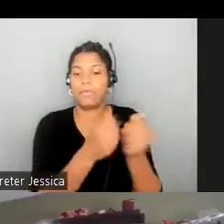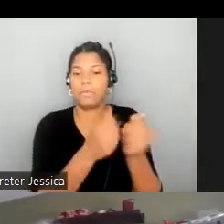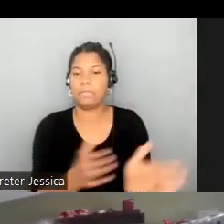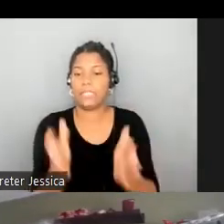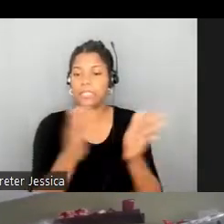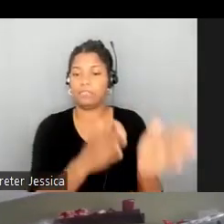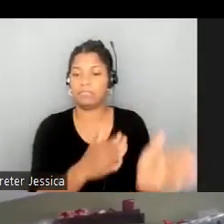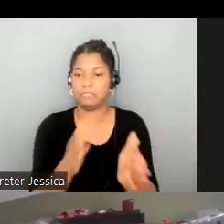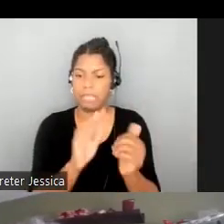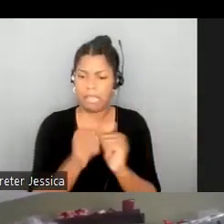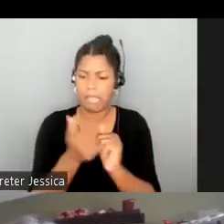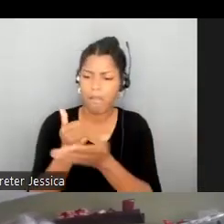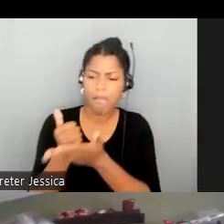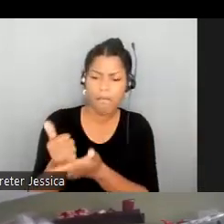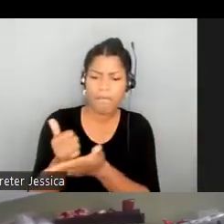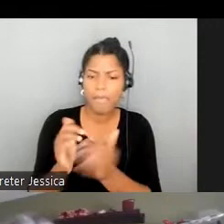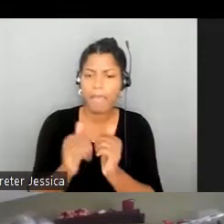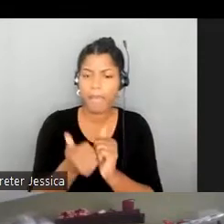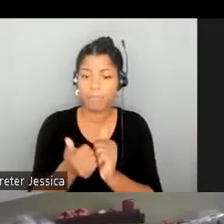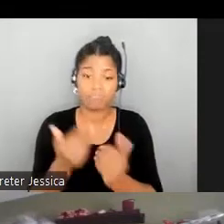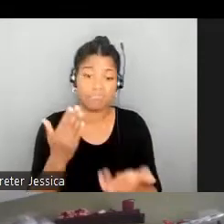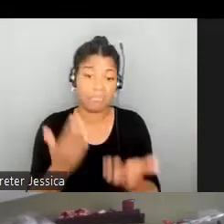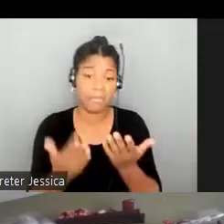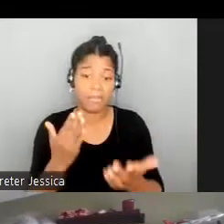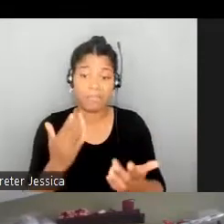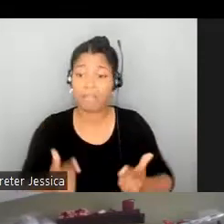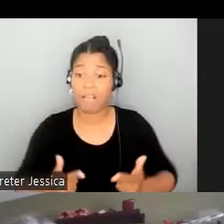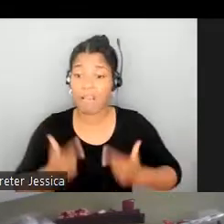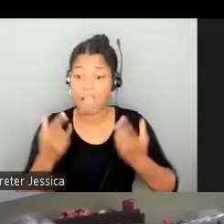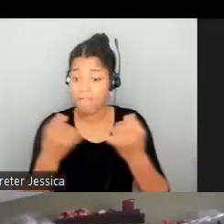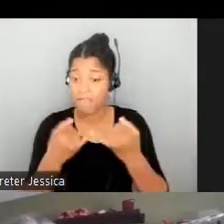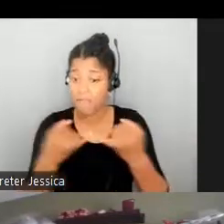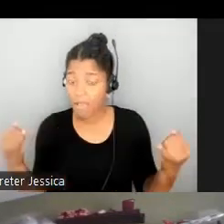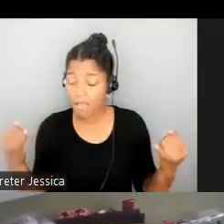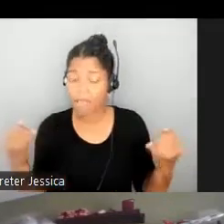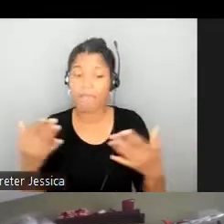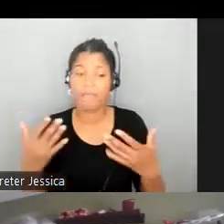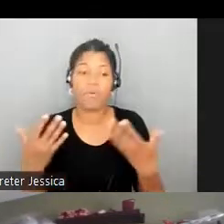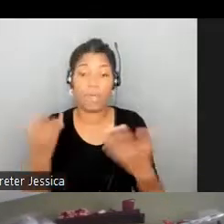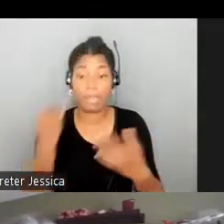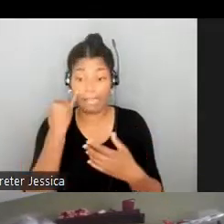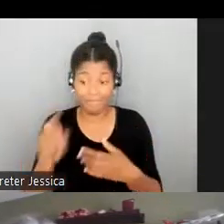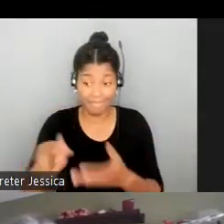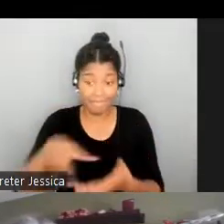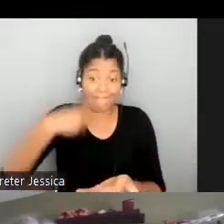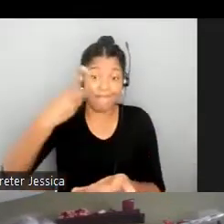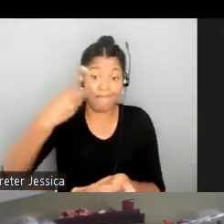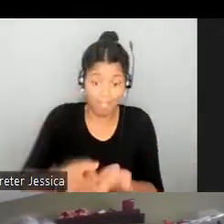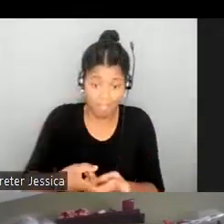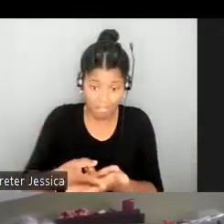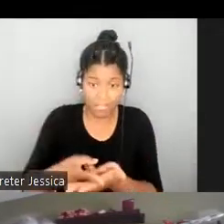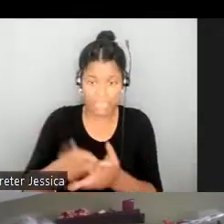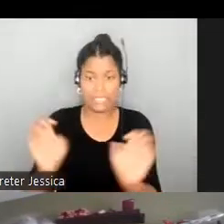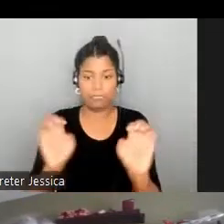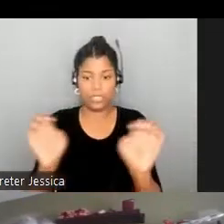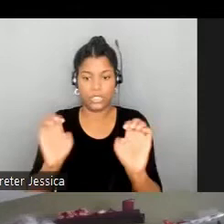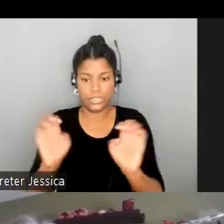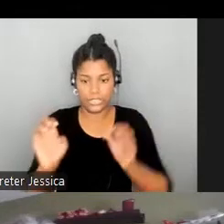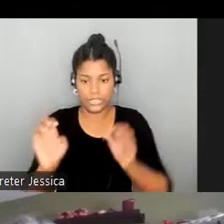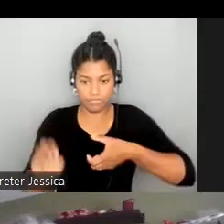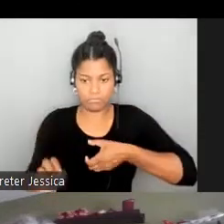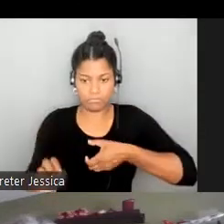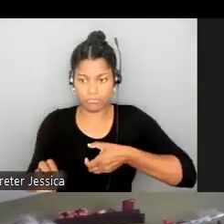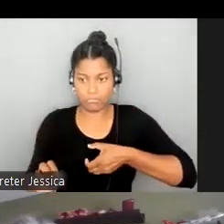Whether it is a Lifeline type button in case they fell, or I gave the example of a ramp